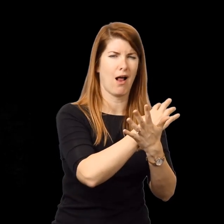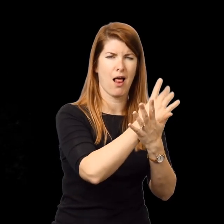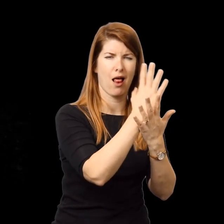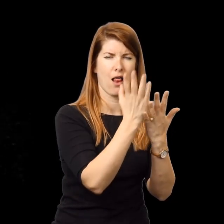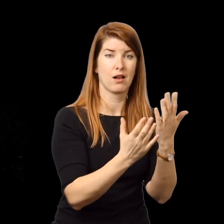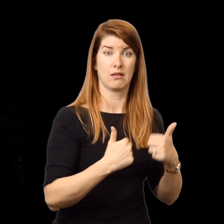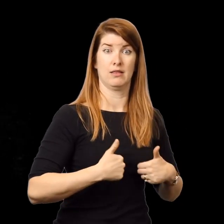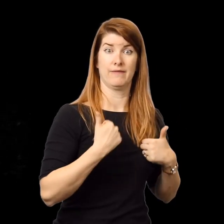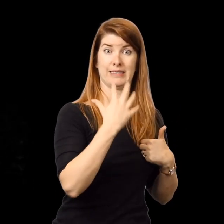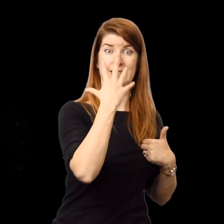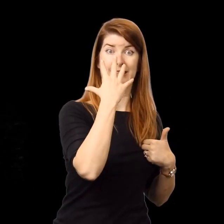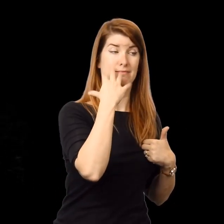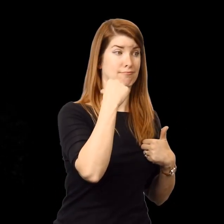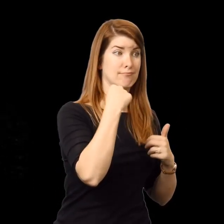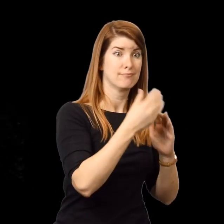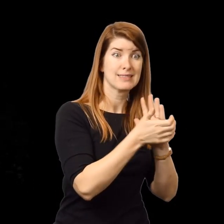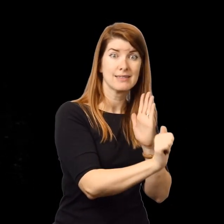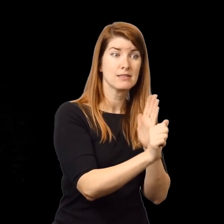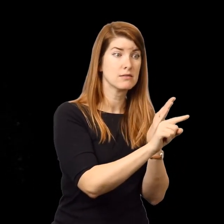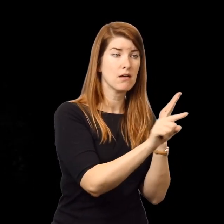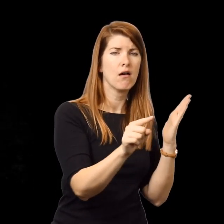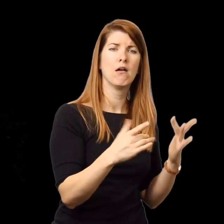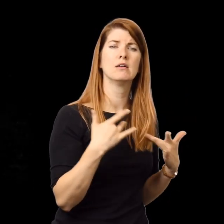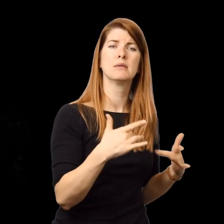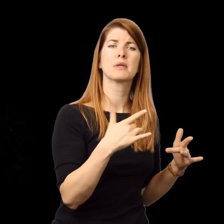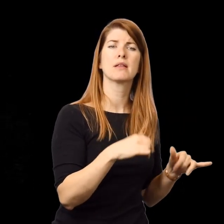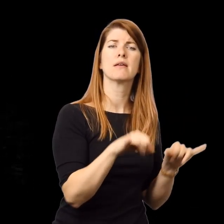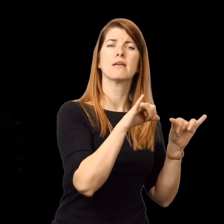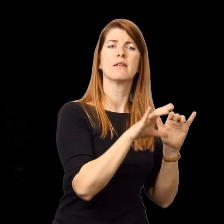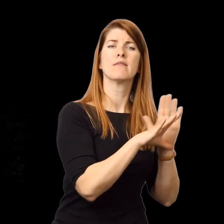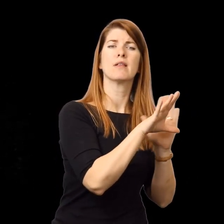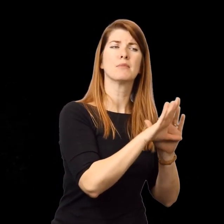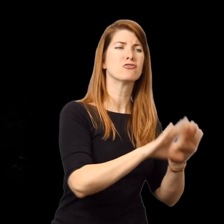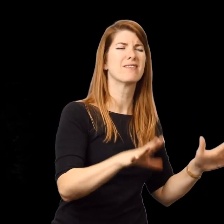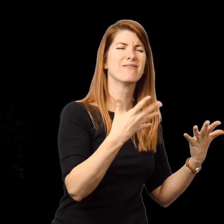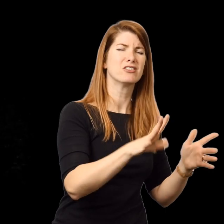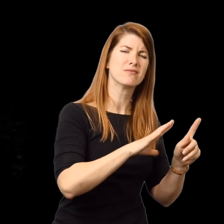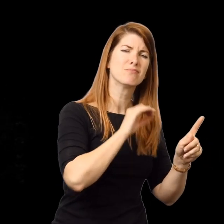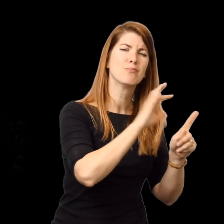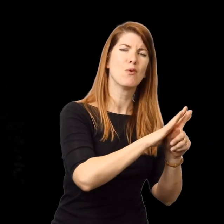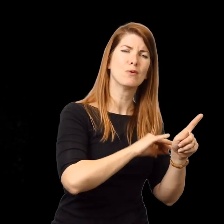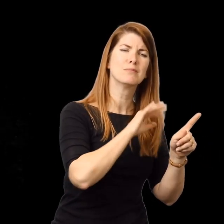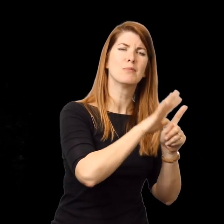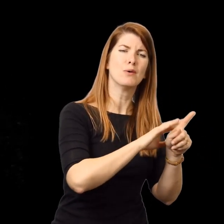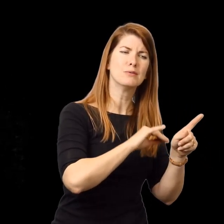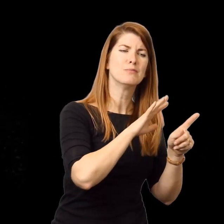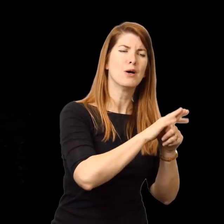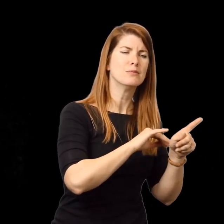All these life skills that the typically developing child is being exposed to